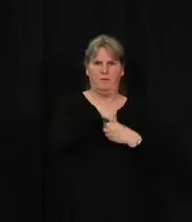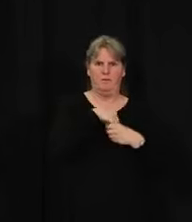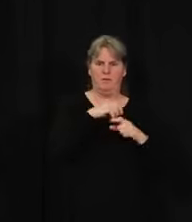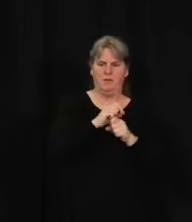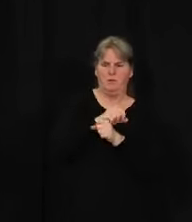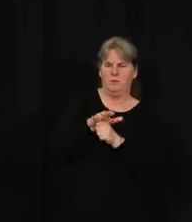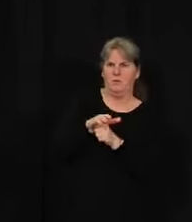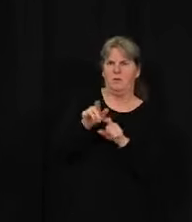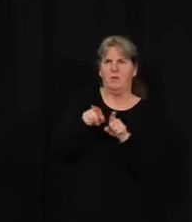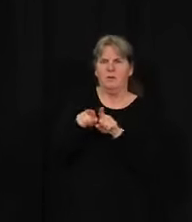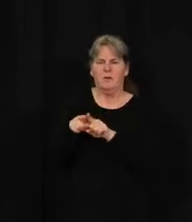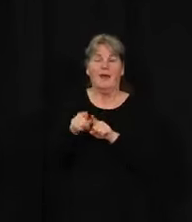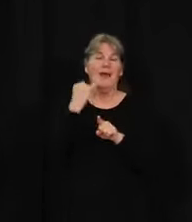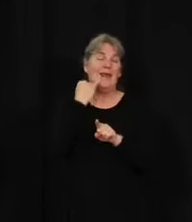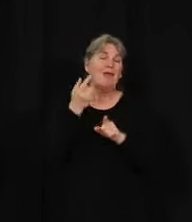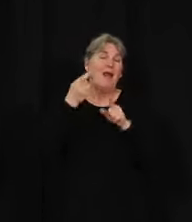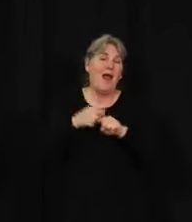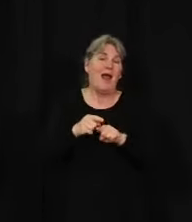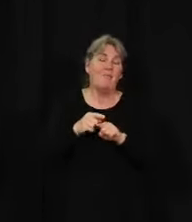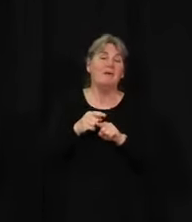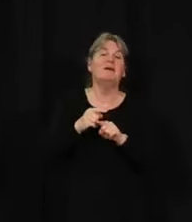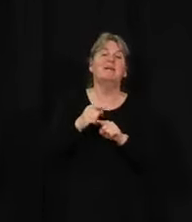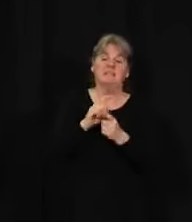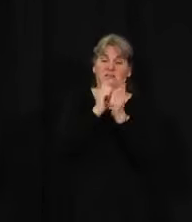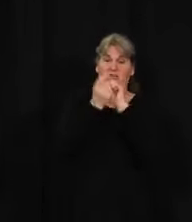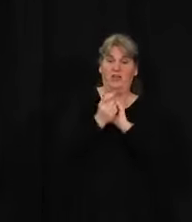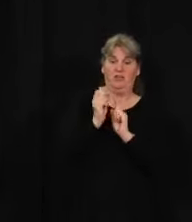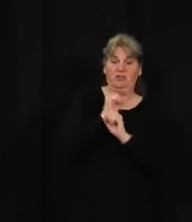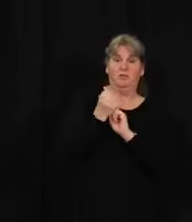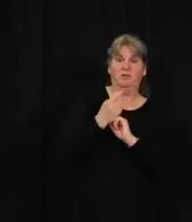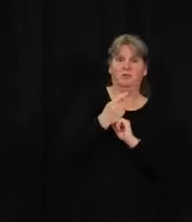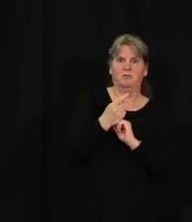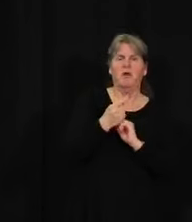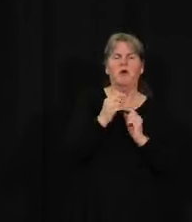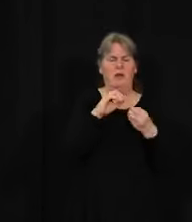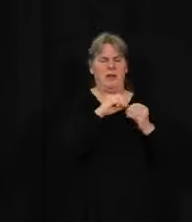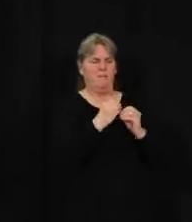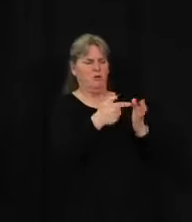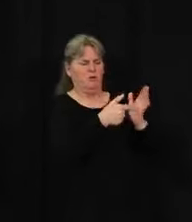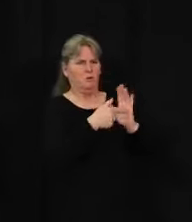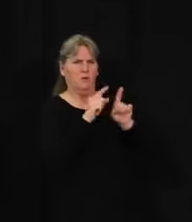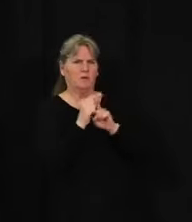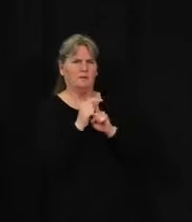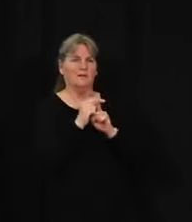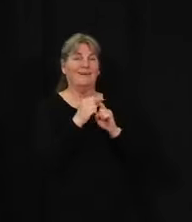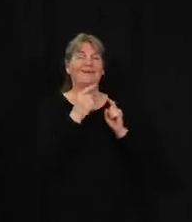realities of what could happen is our situation were to change. Flattening the curve became a